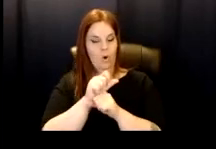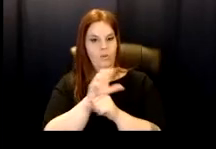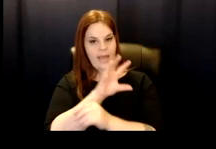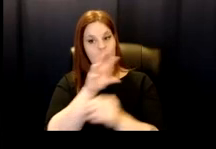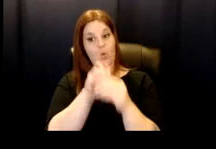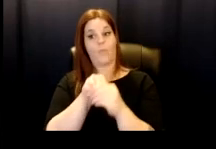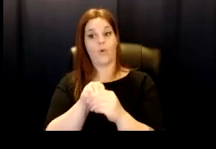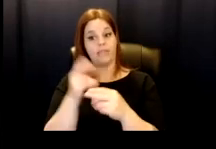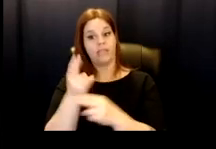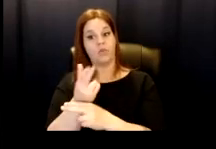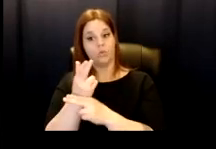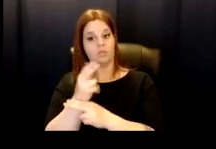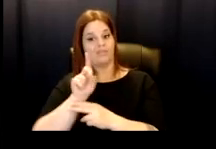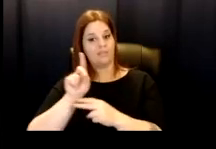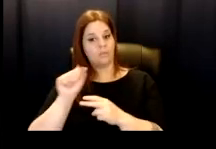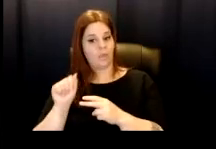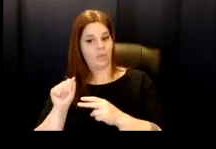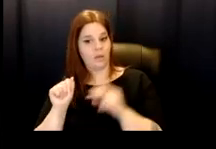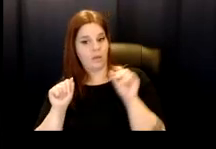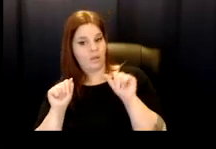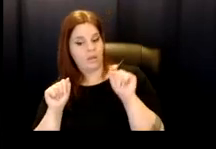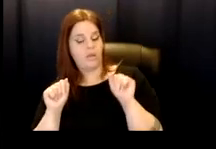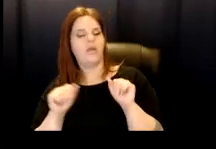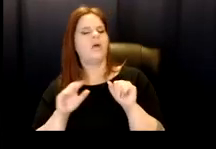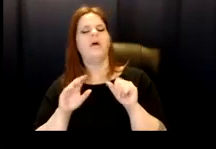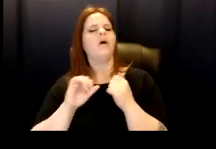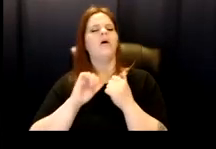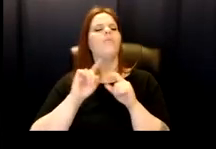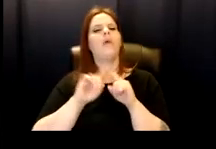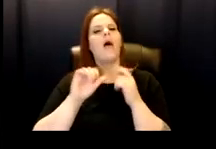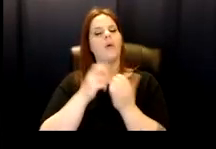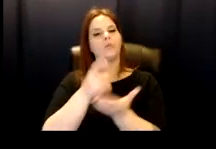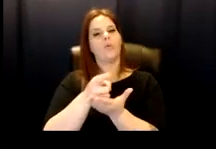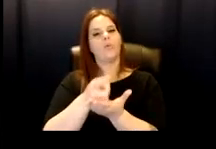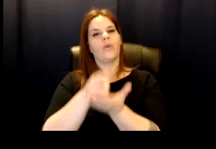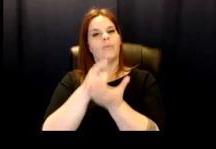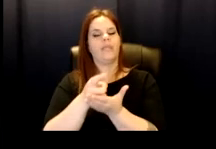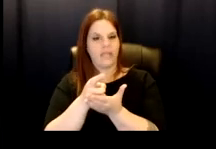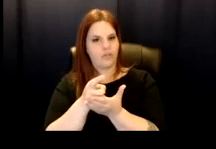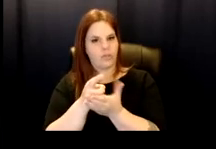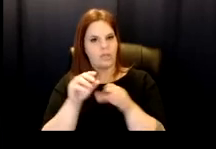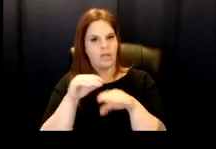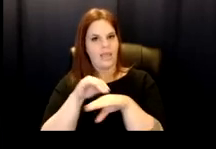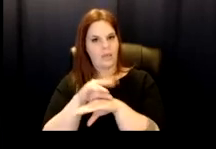But how is a location rehabilitation counselor going to access that information and explain